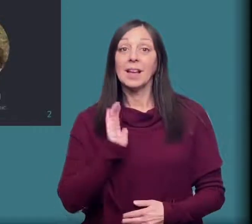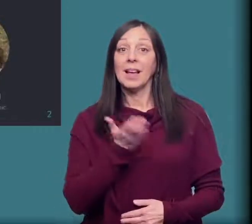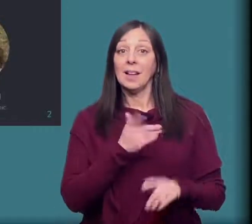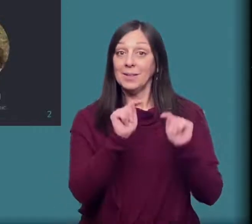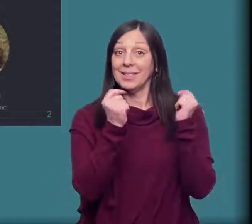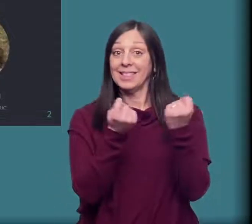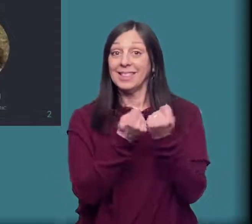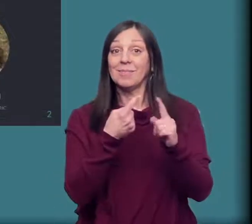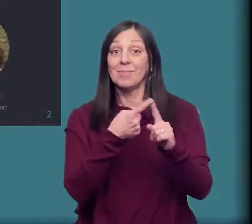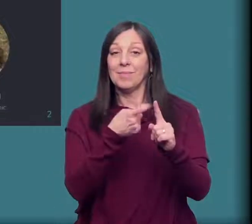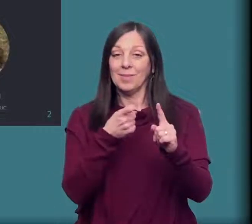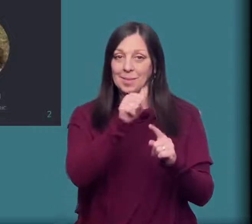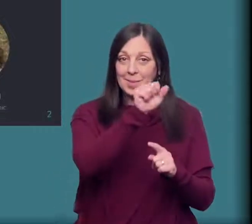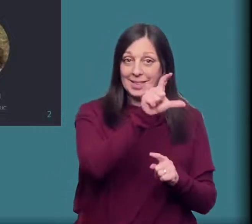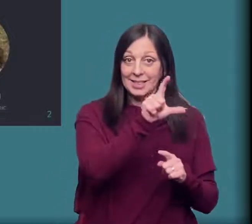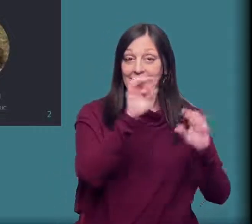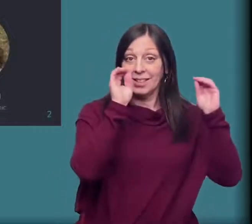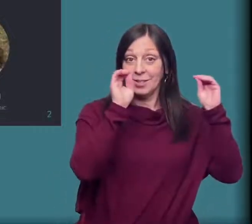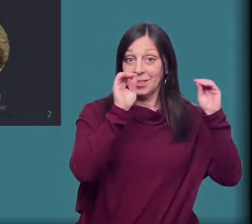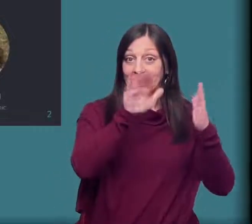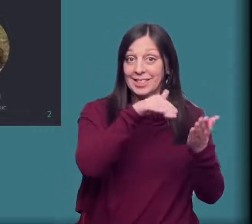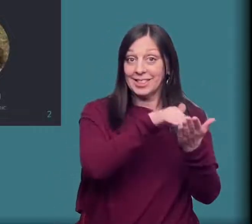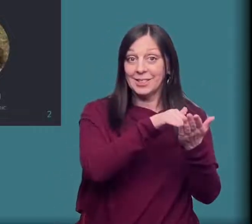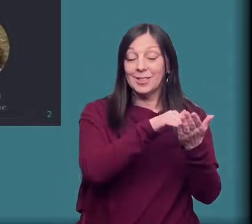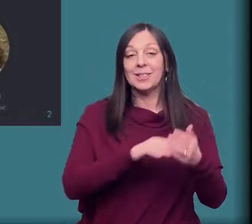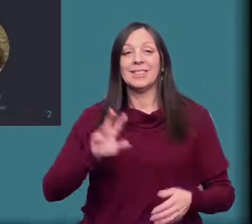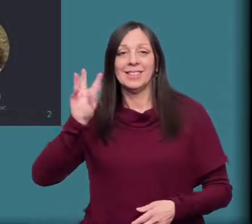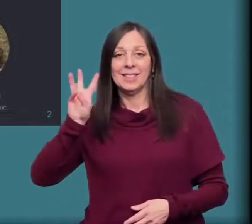This is collaborative work with Worcester Polytechnic Institute and the ASL Education Center.